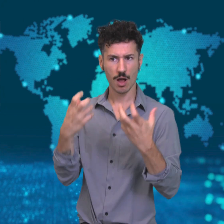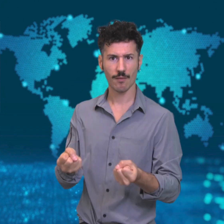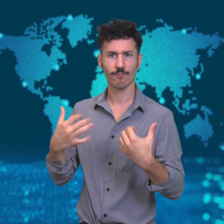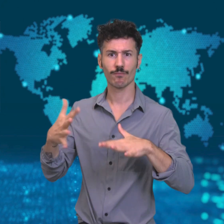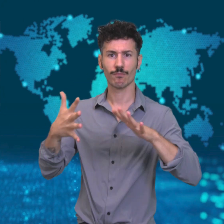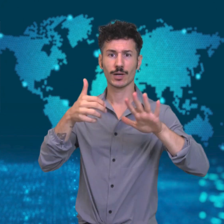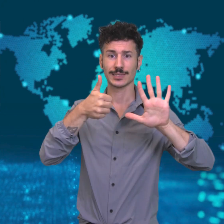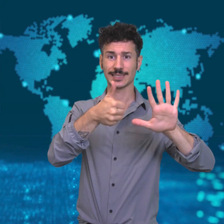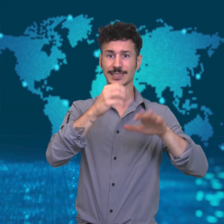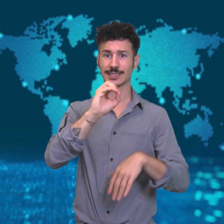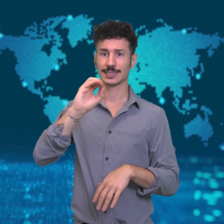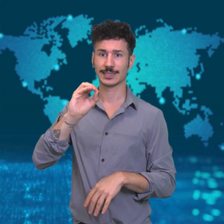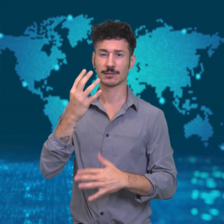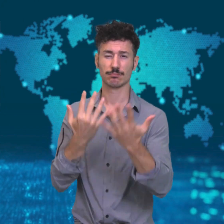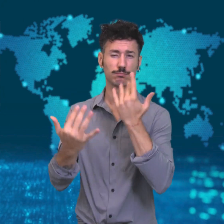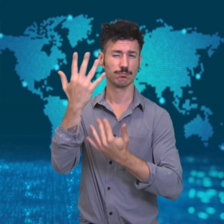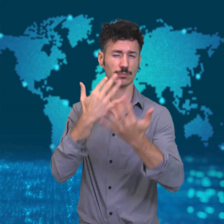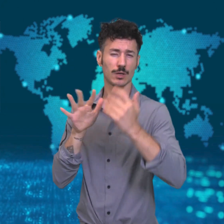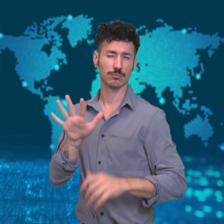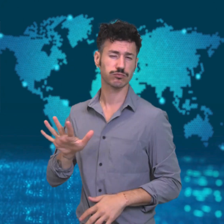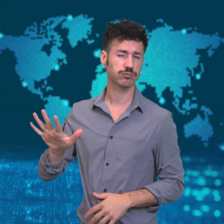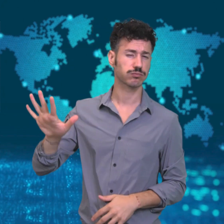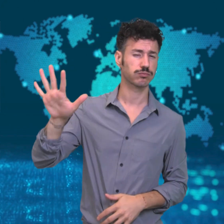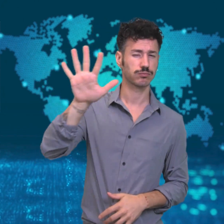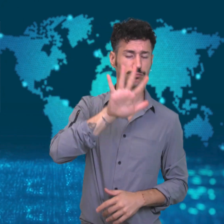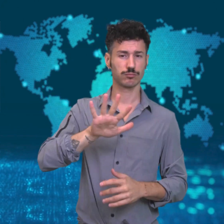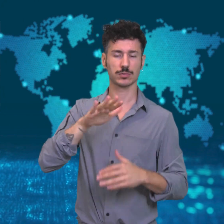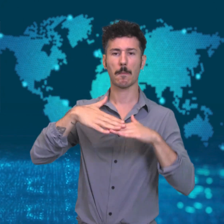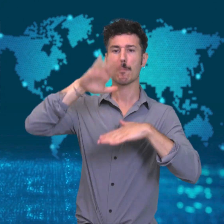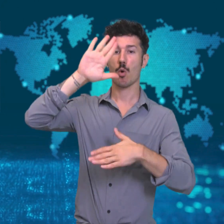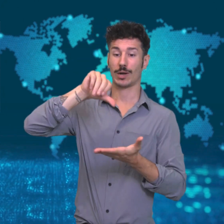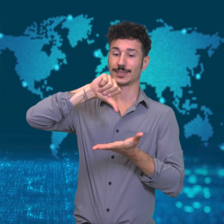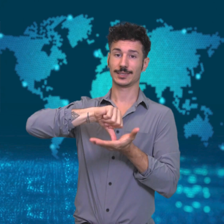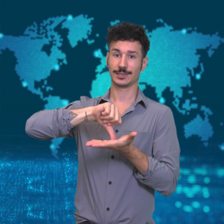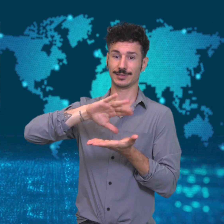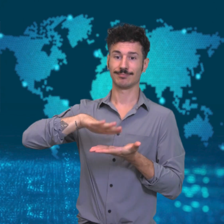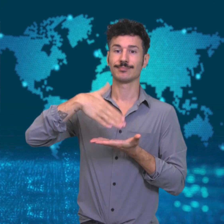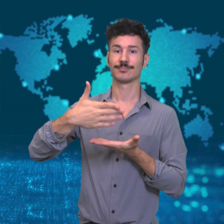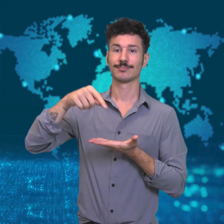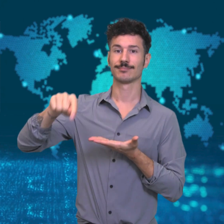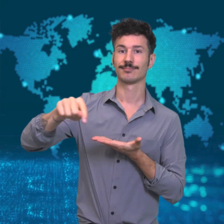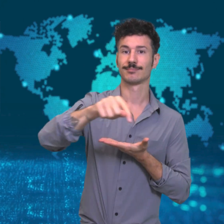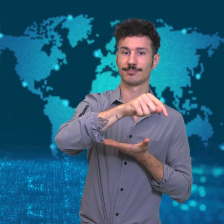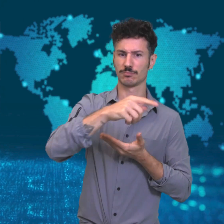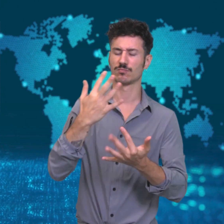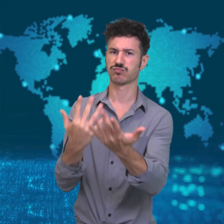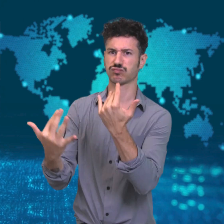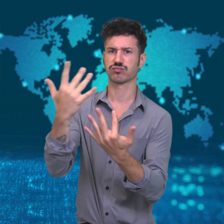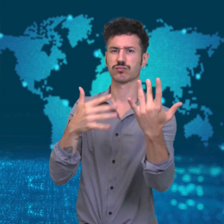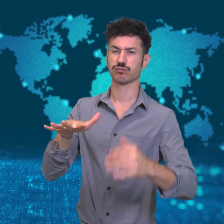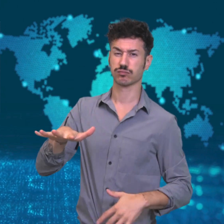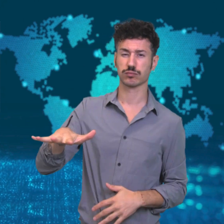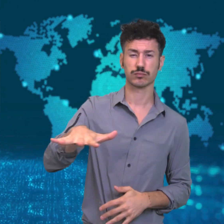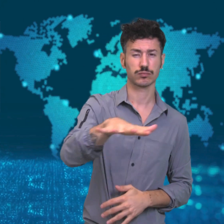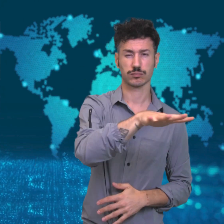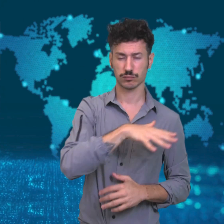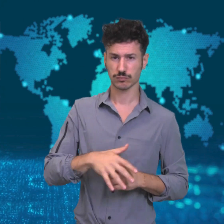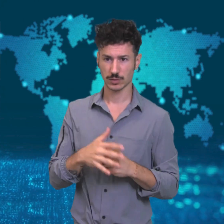California has been battling around 600 fires burning across the state,